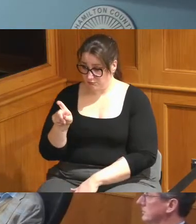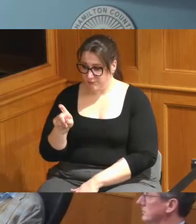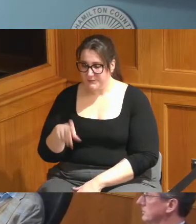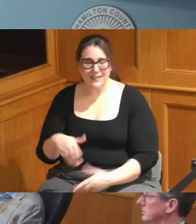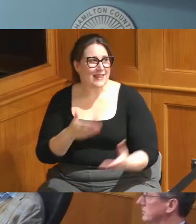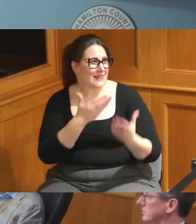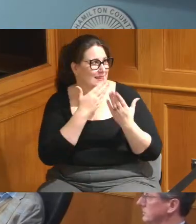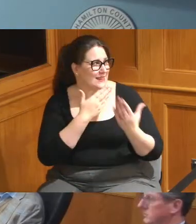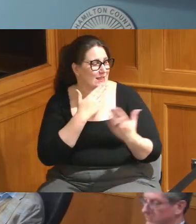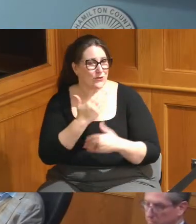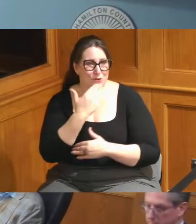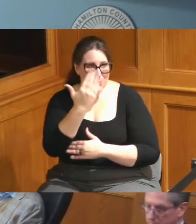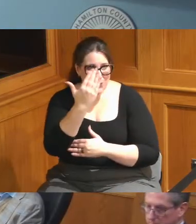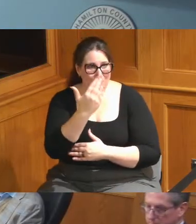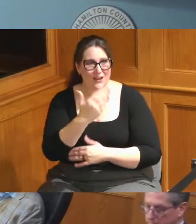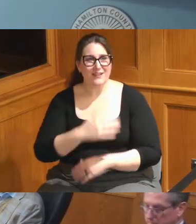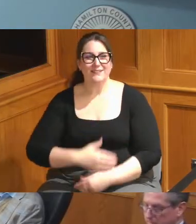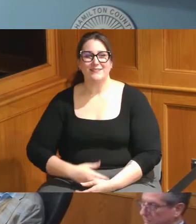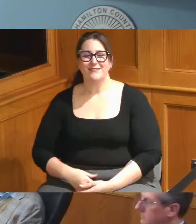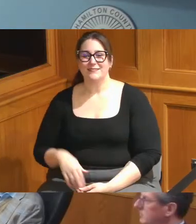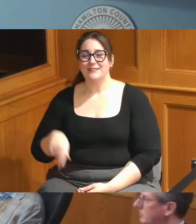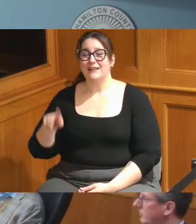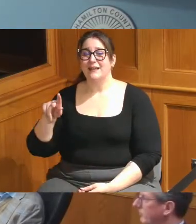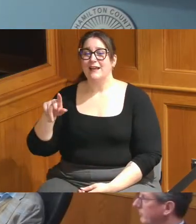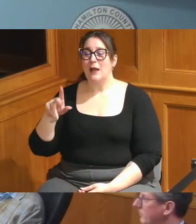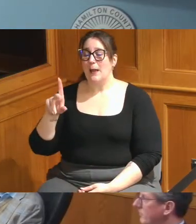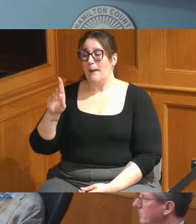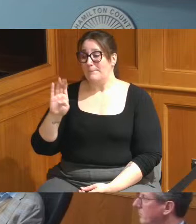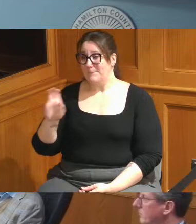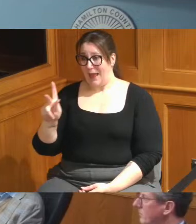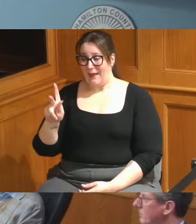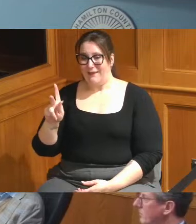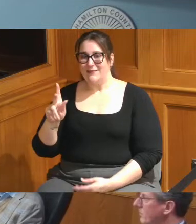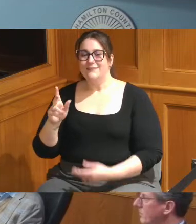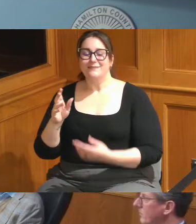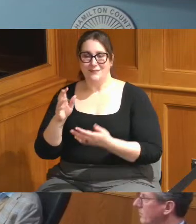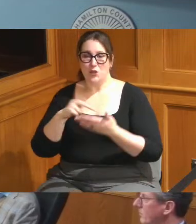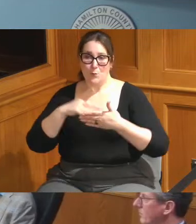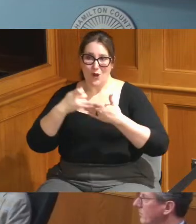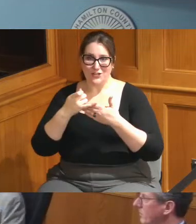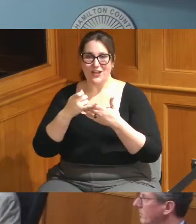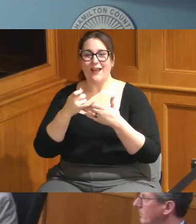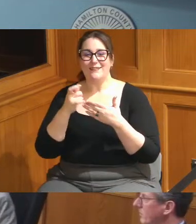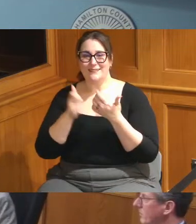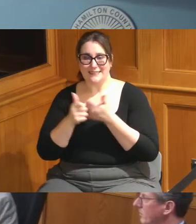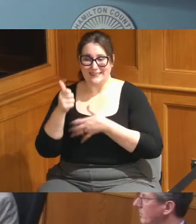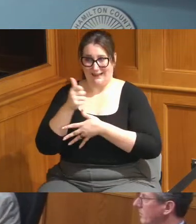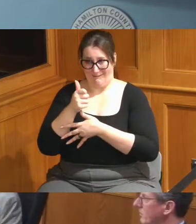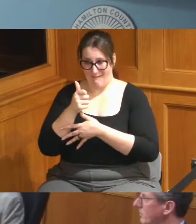Commissioner. Good morning, Commissioners. Phil Beck, Banks Project Executive.